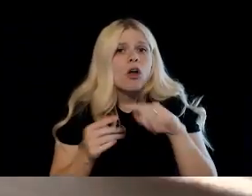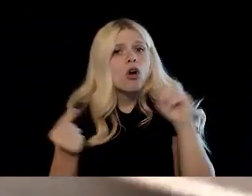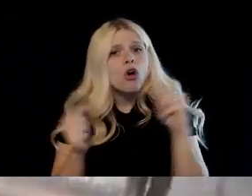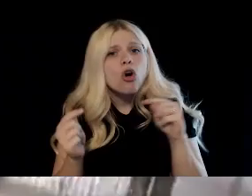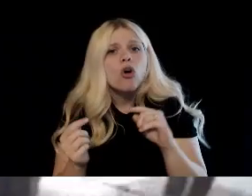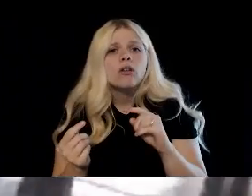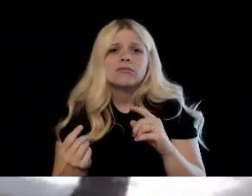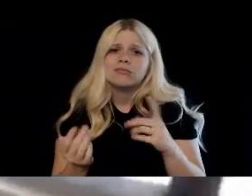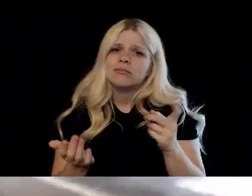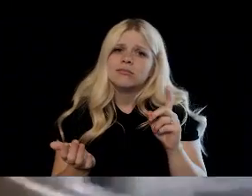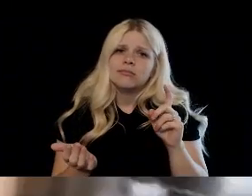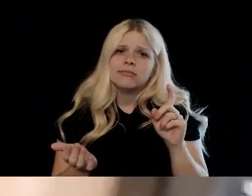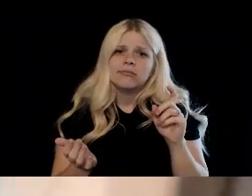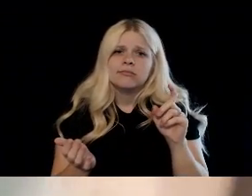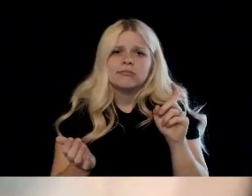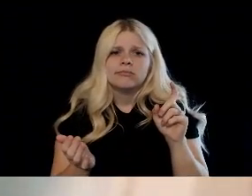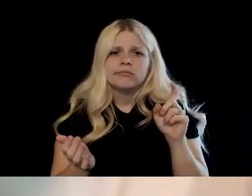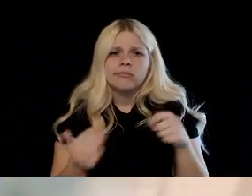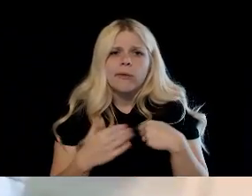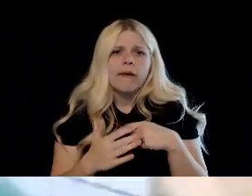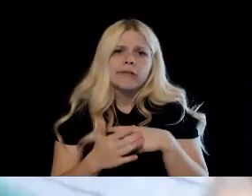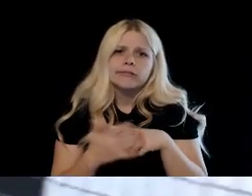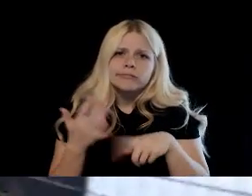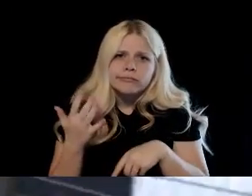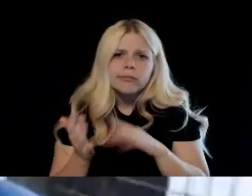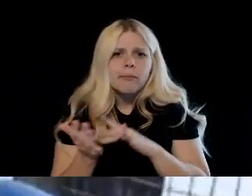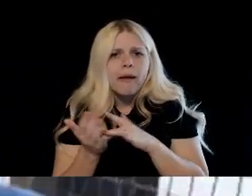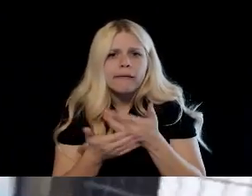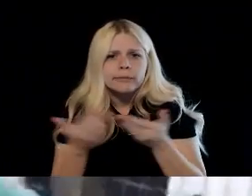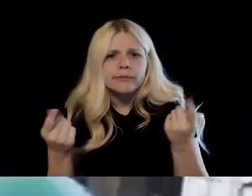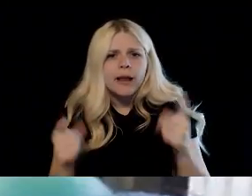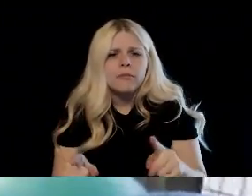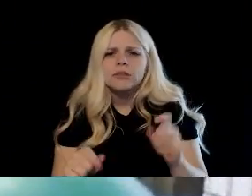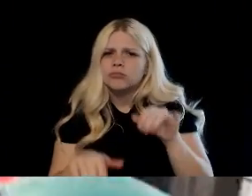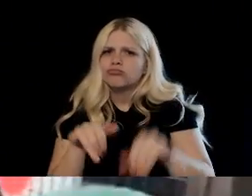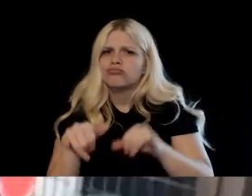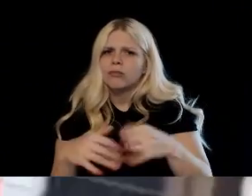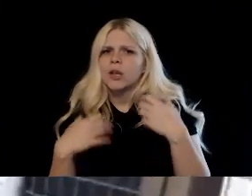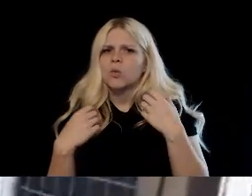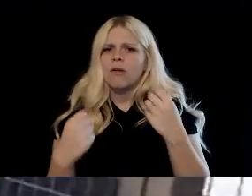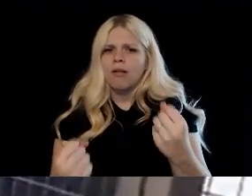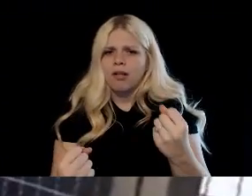Michelle: So this is technically a tool, so if we need to put them somewhere if they're not on exhibit-